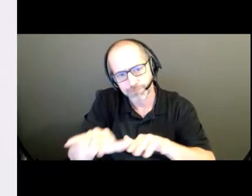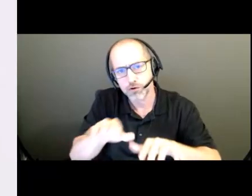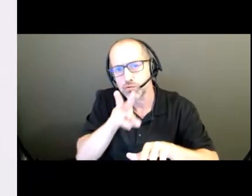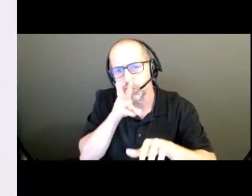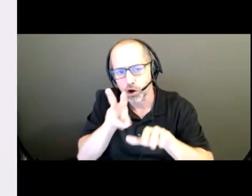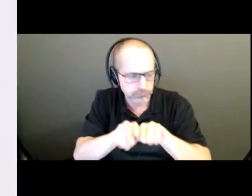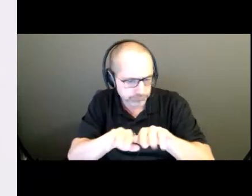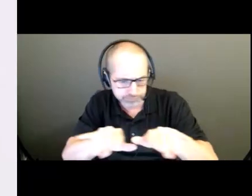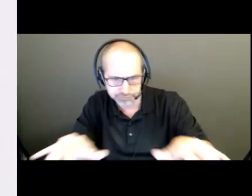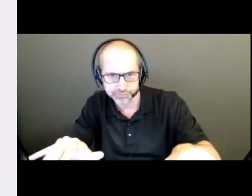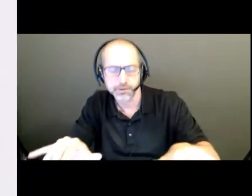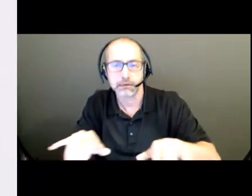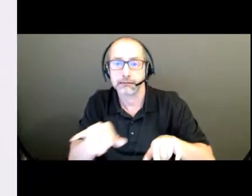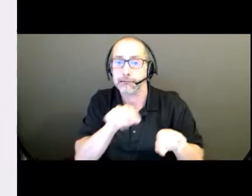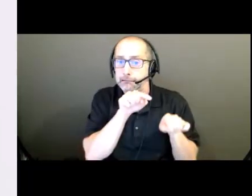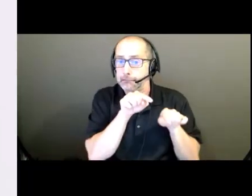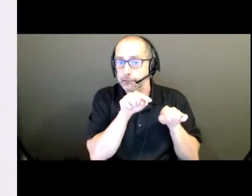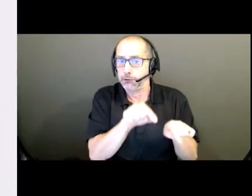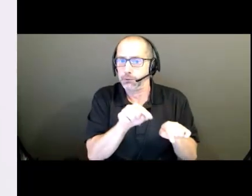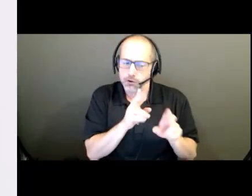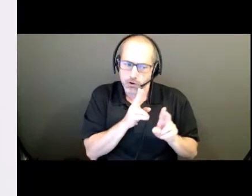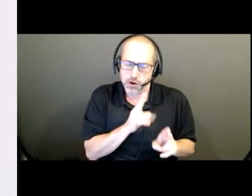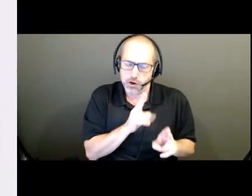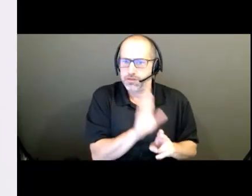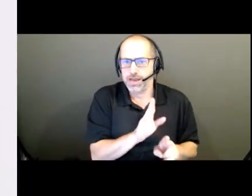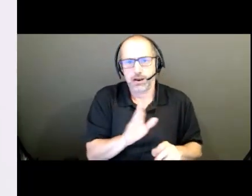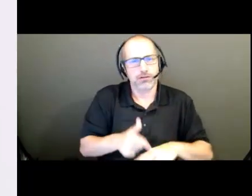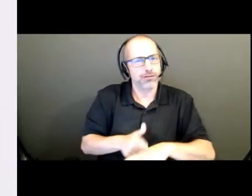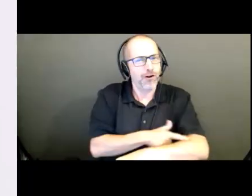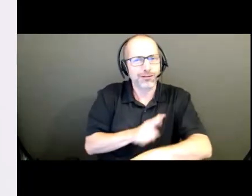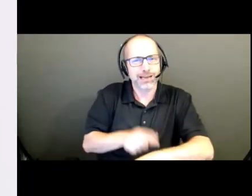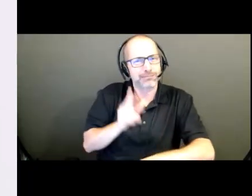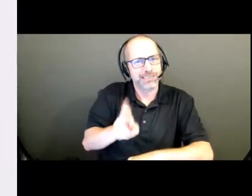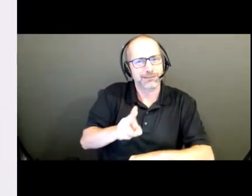We honor their long history of welcoming many Nations to this beautiful territory